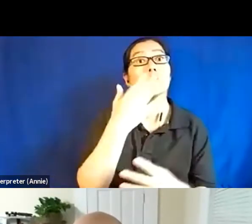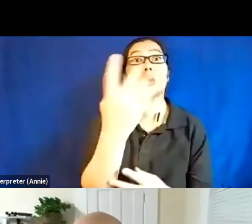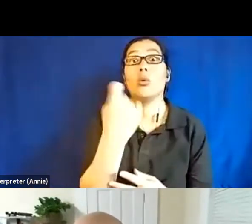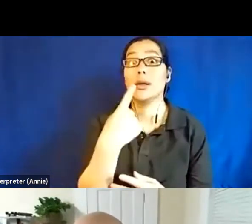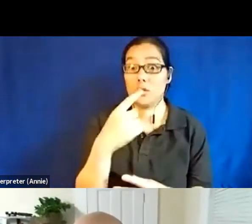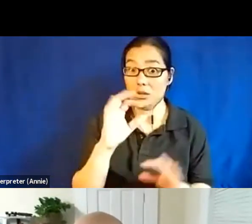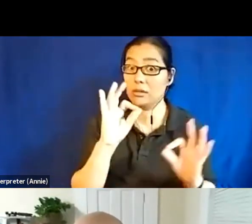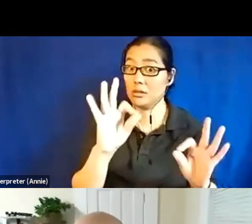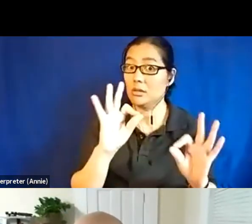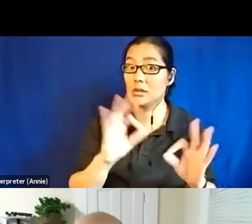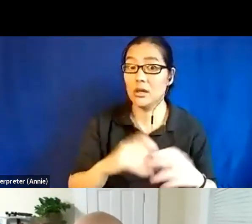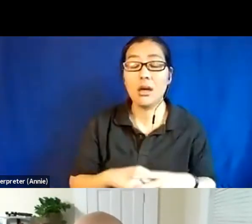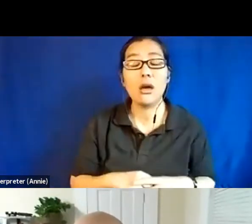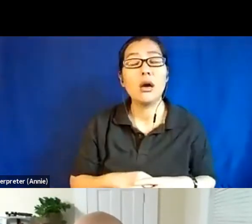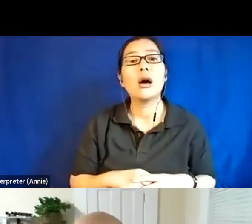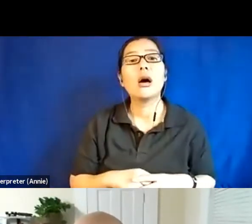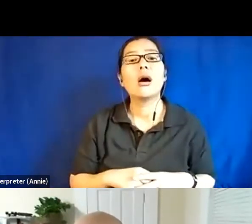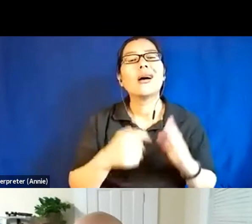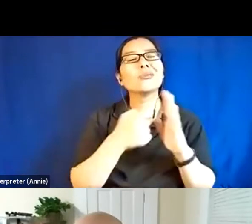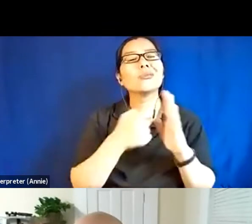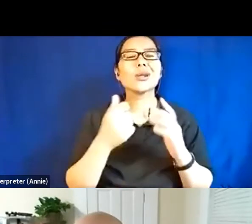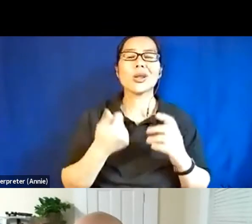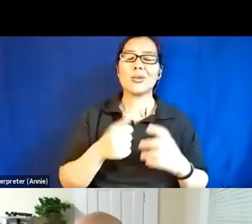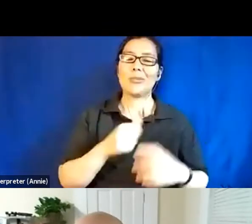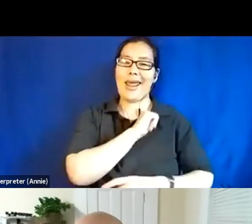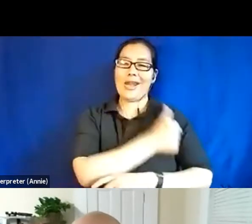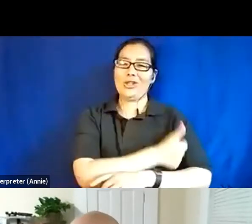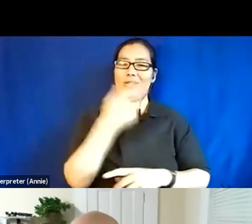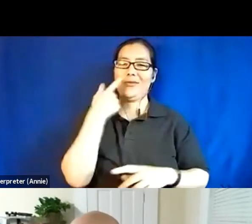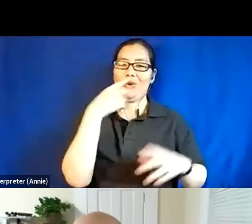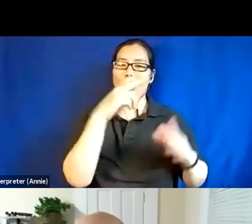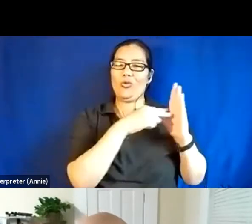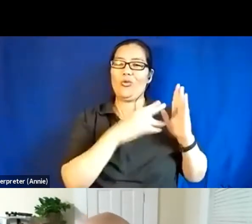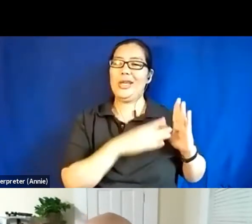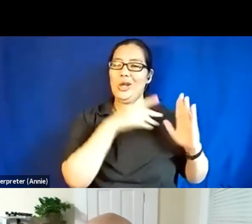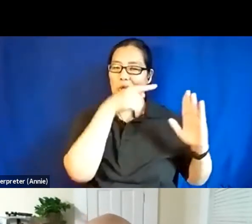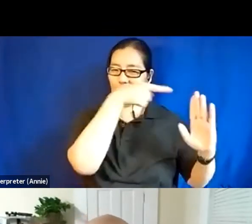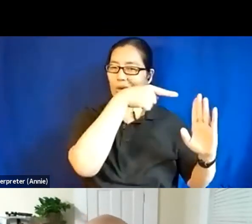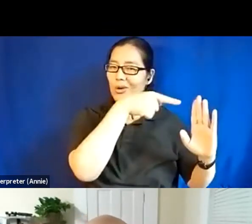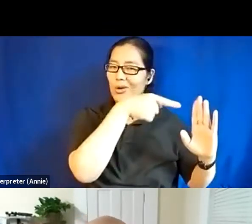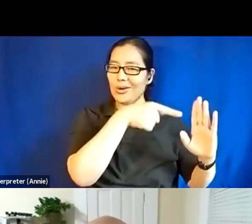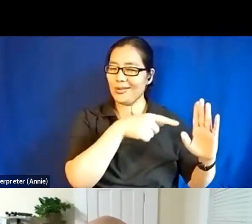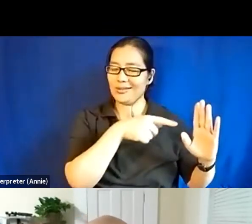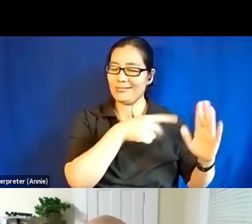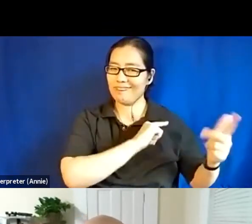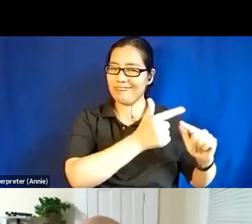a little bit of the agency for the reader. One of the things you do in just reading a straight